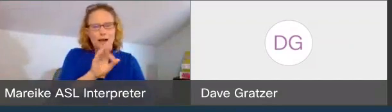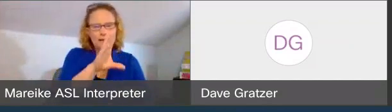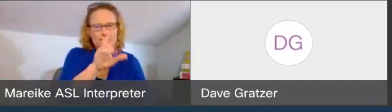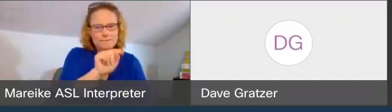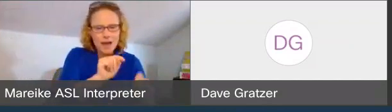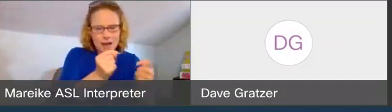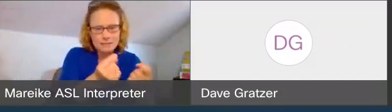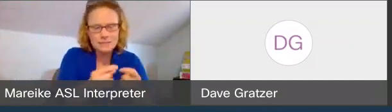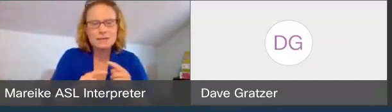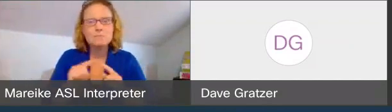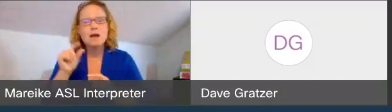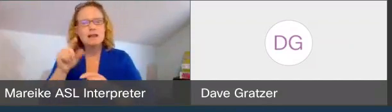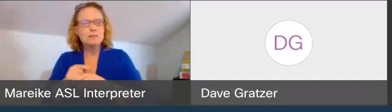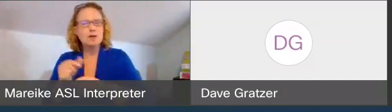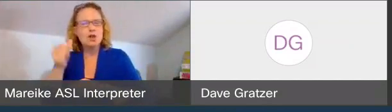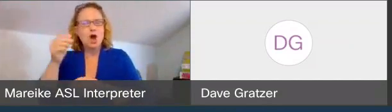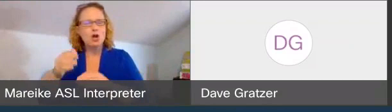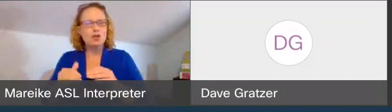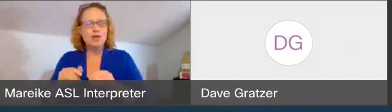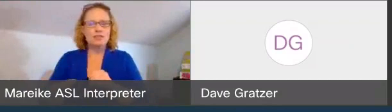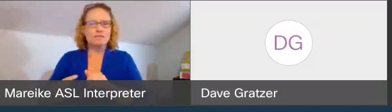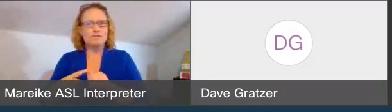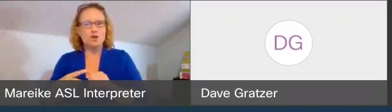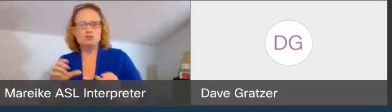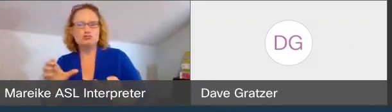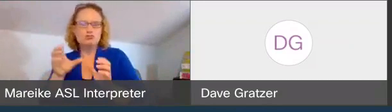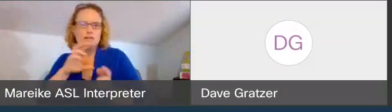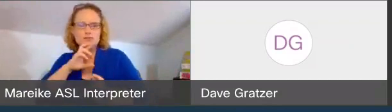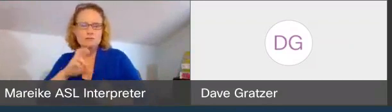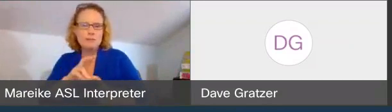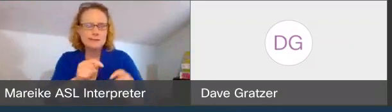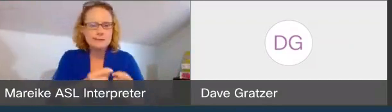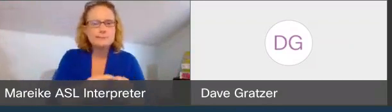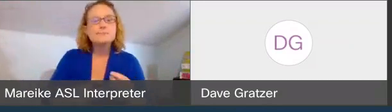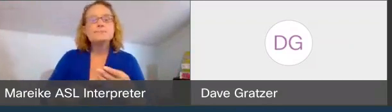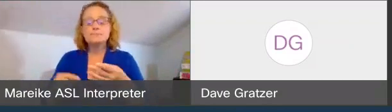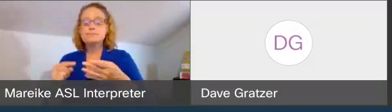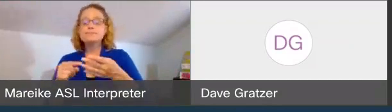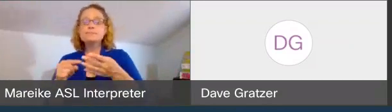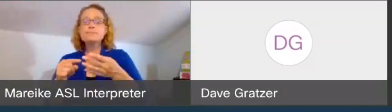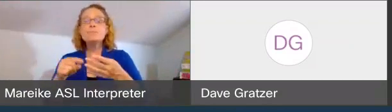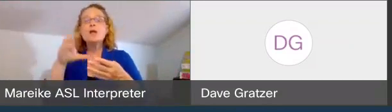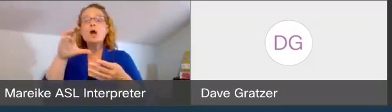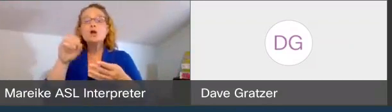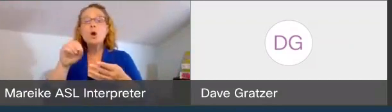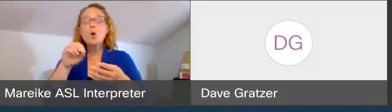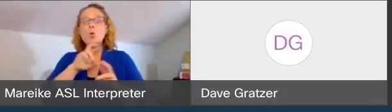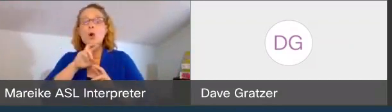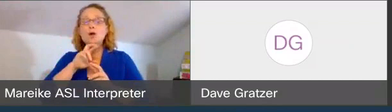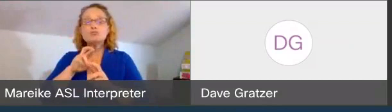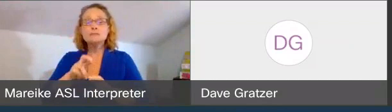longer than the, the first two. The first is what we call Co-Response Teams these teams